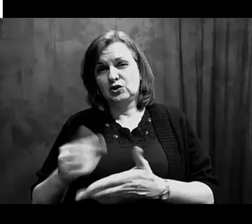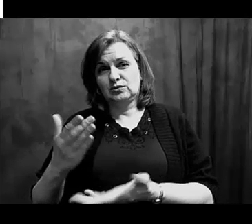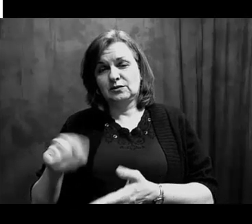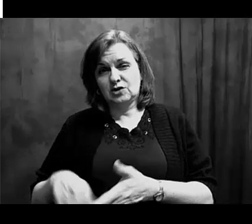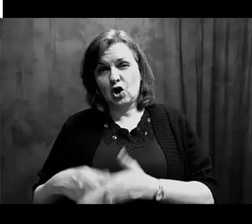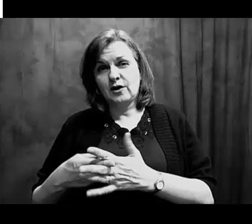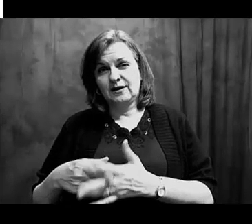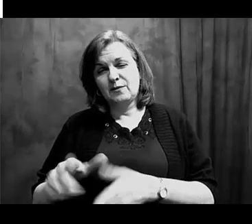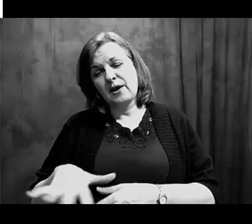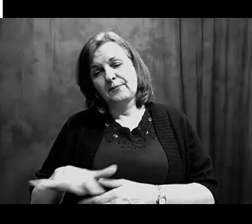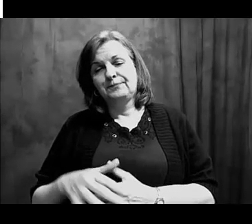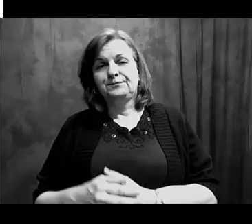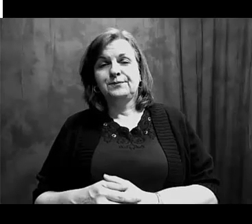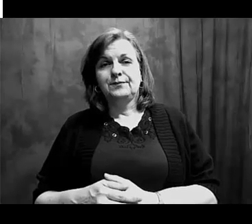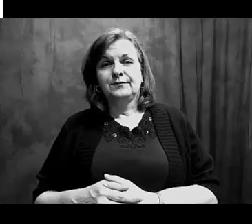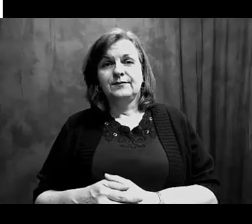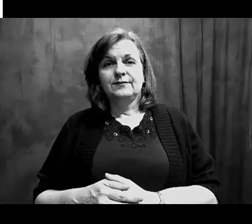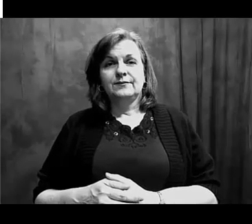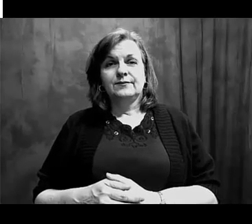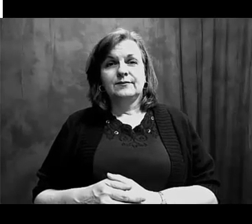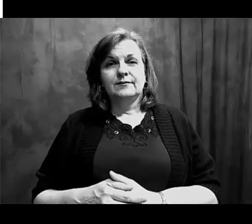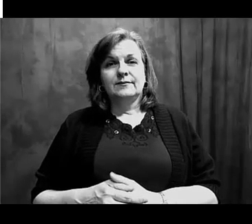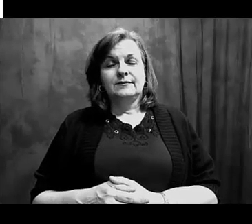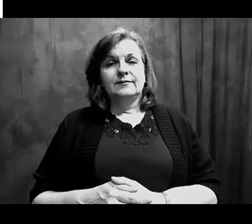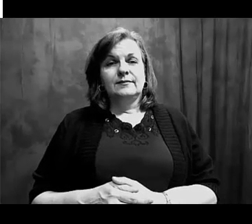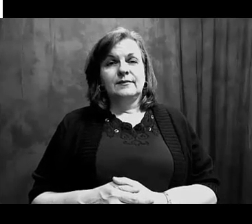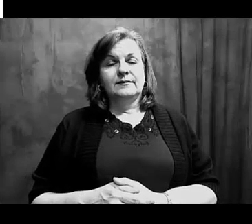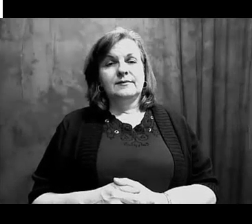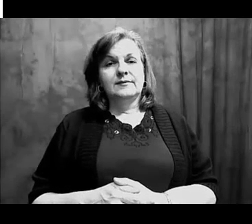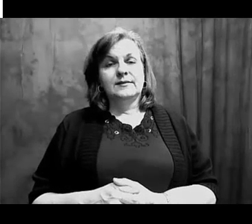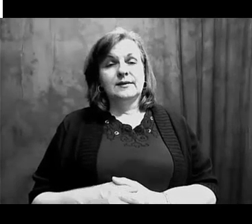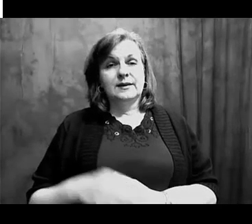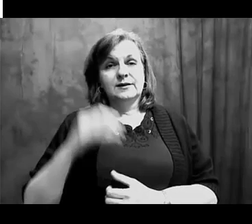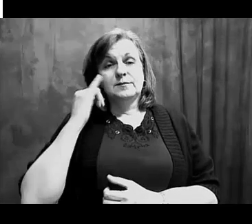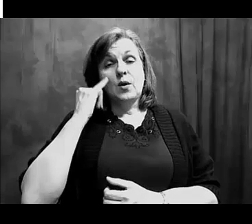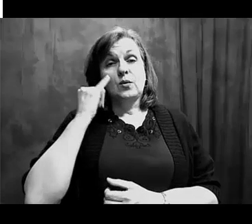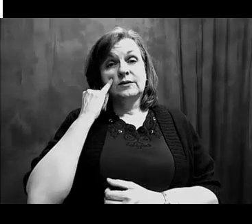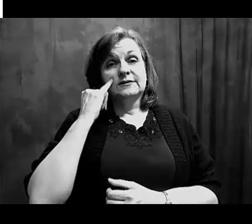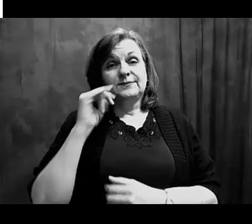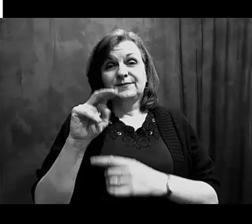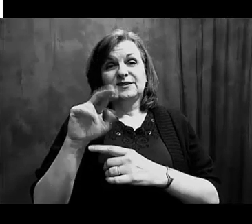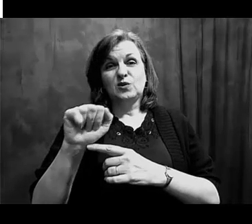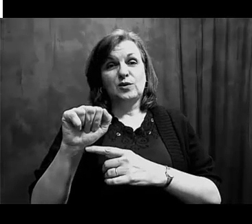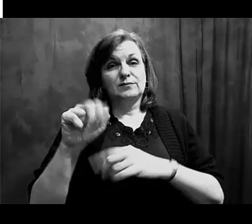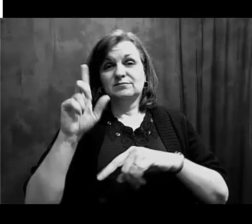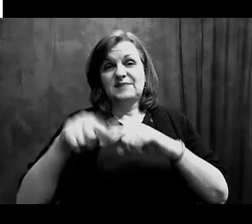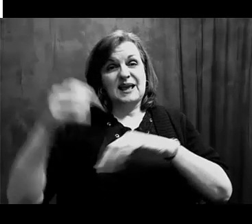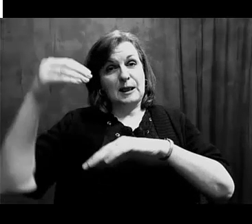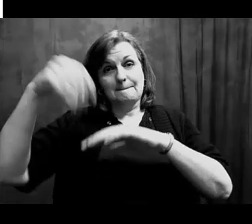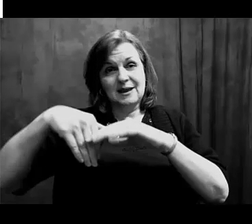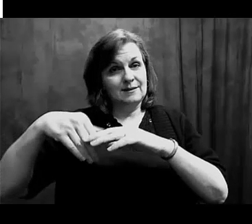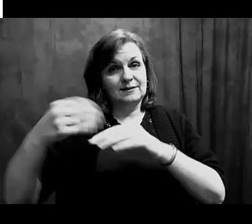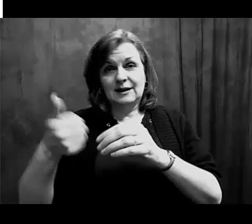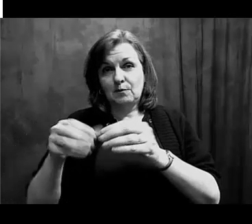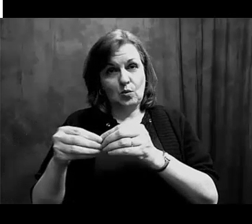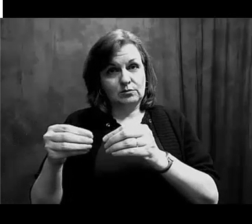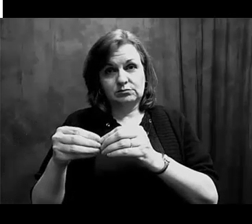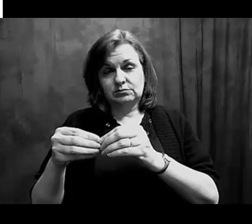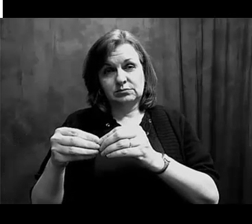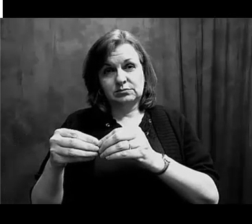if we had our out and in and we had blocked sodium from coming in